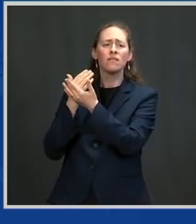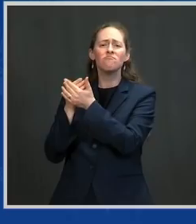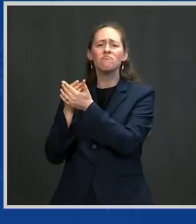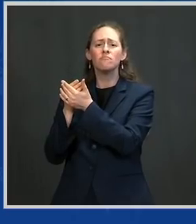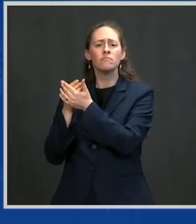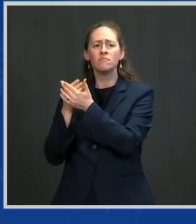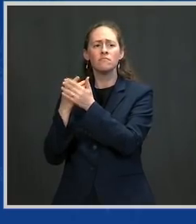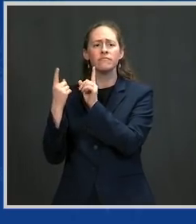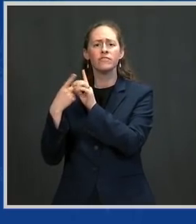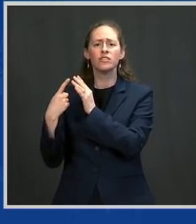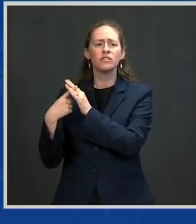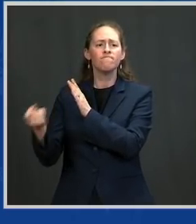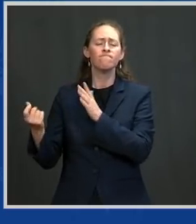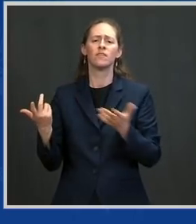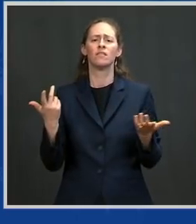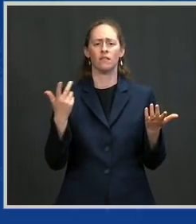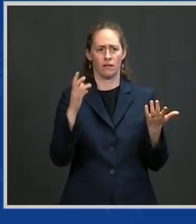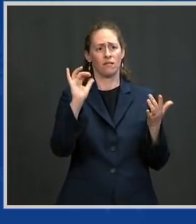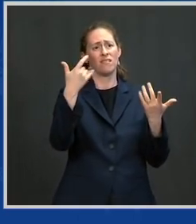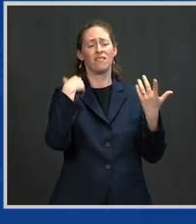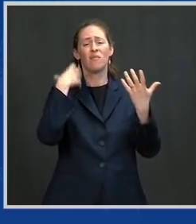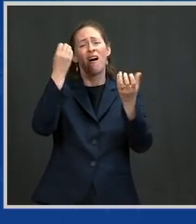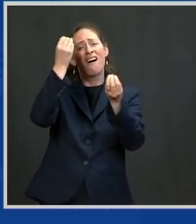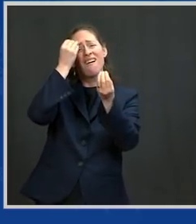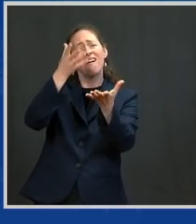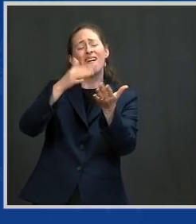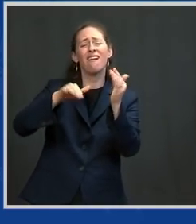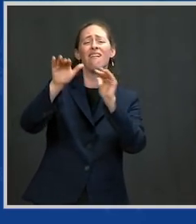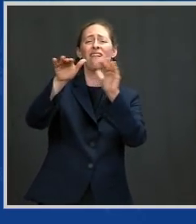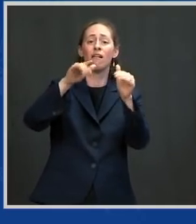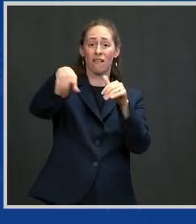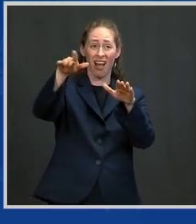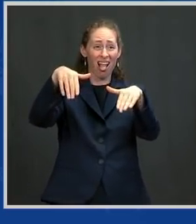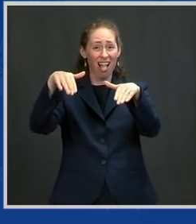If you've not been vaccinated, get vaccinated.